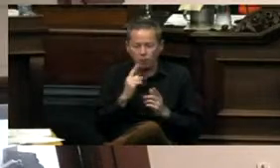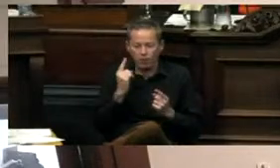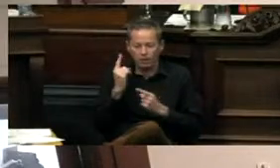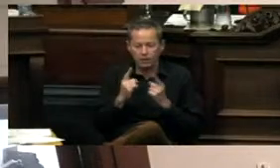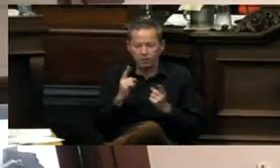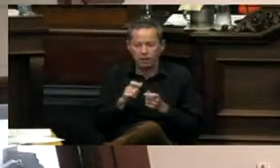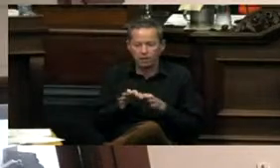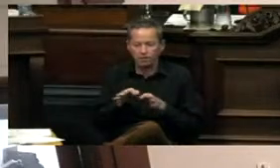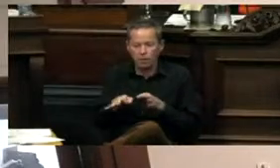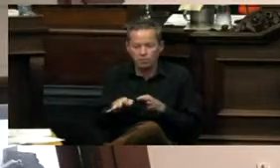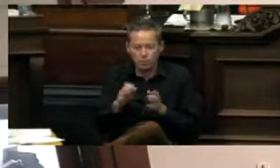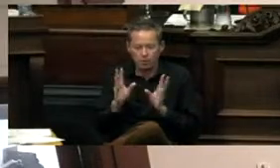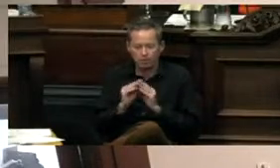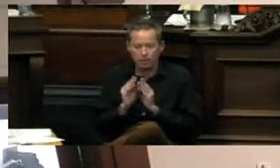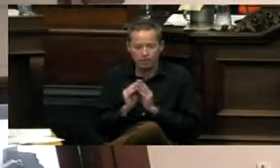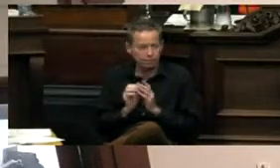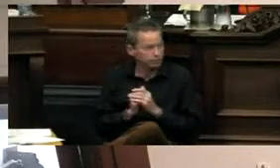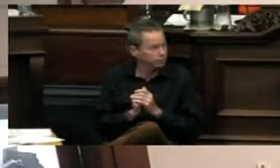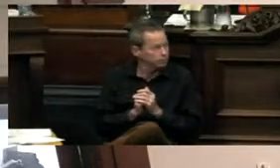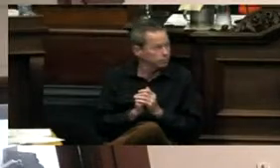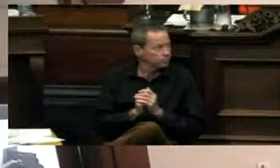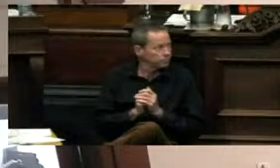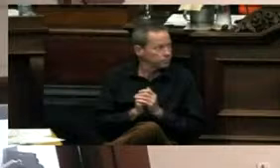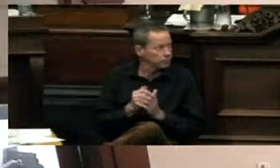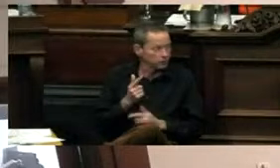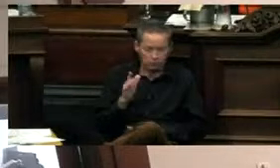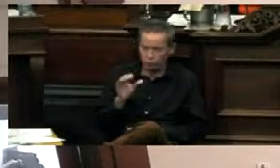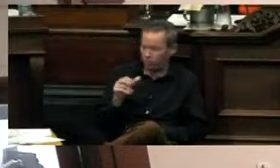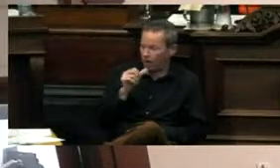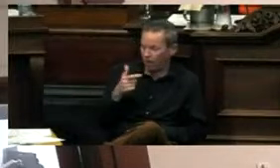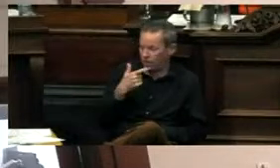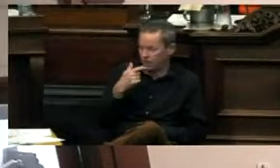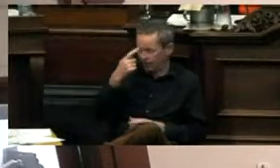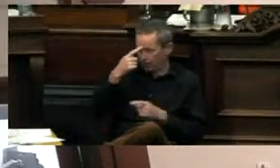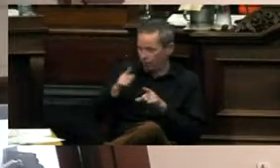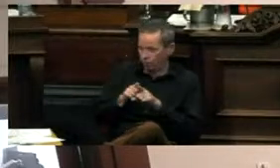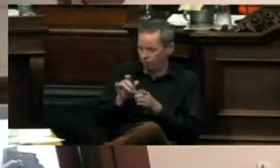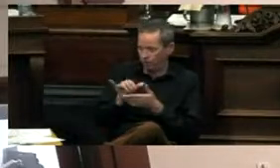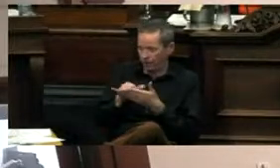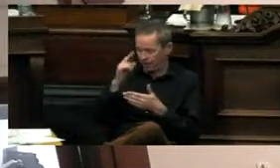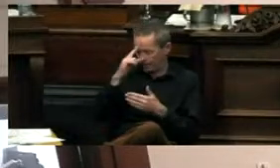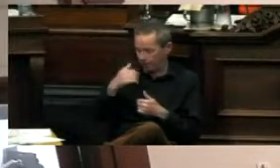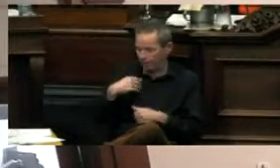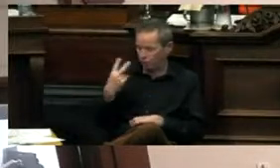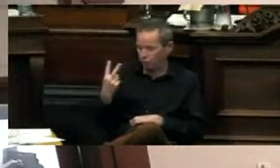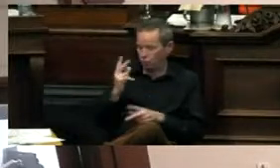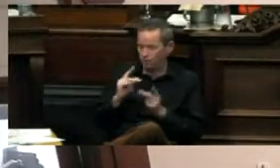two reasons we can say are valid to allow for consideration of